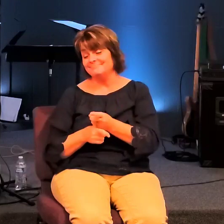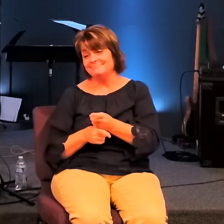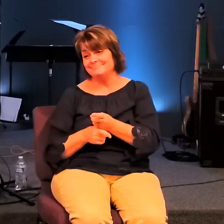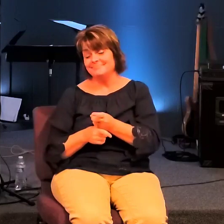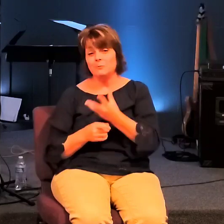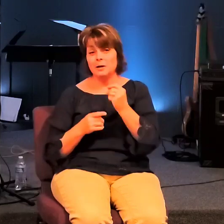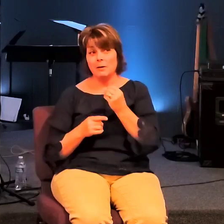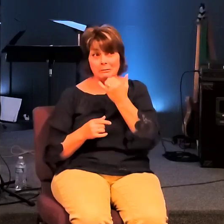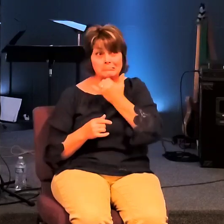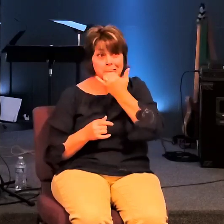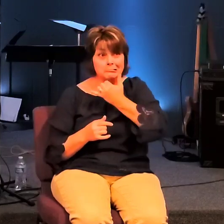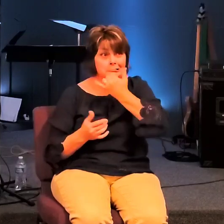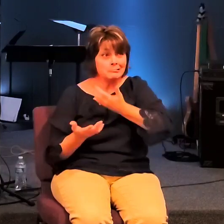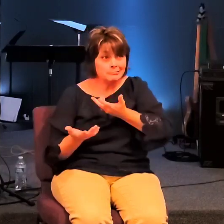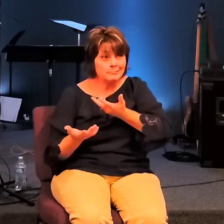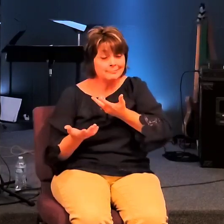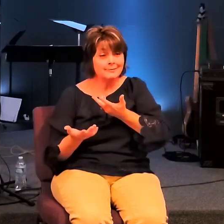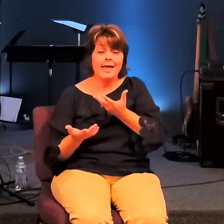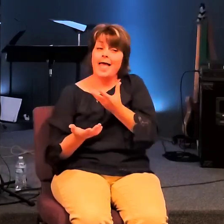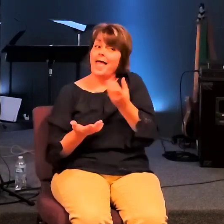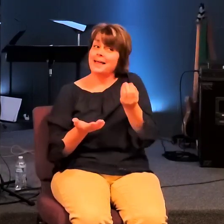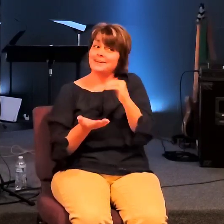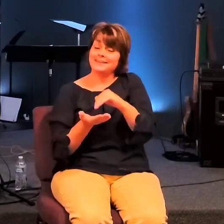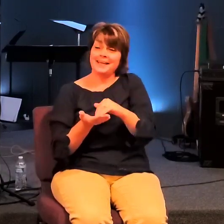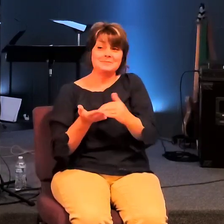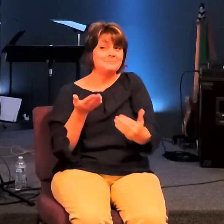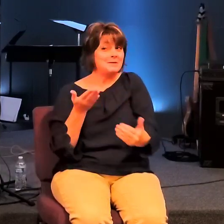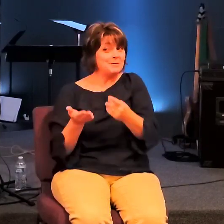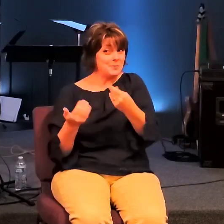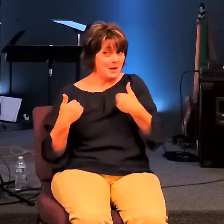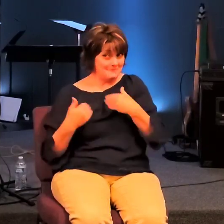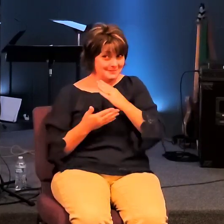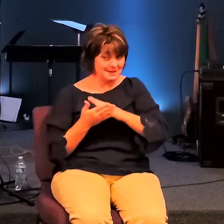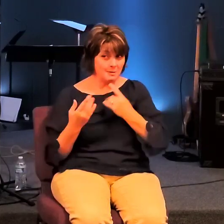fumbles and then and then again there maybe some successes and you find out like men.